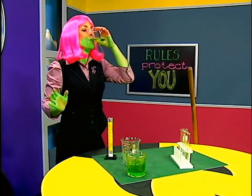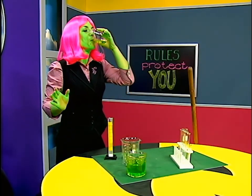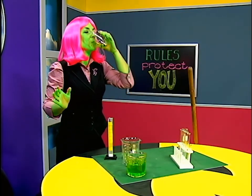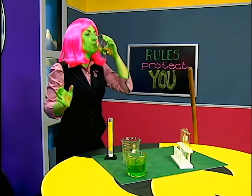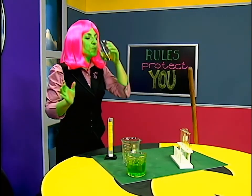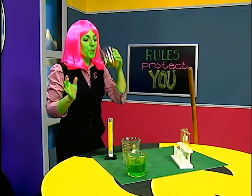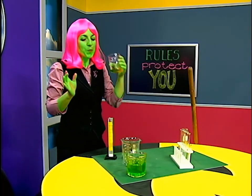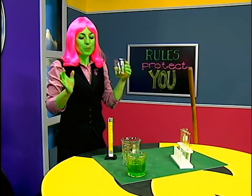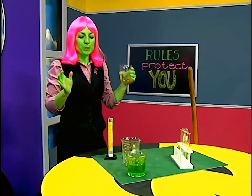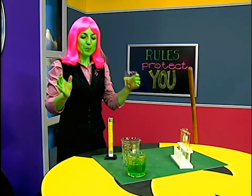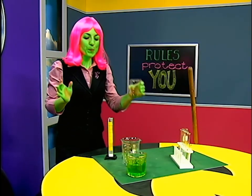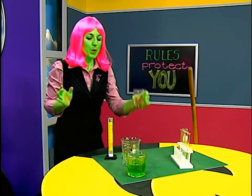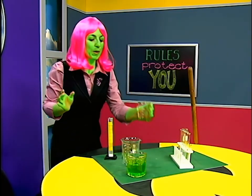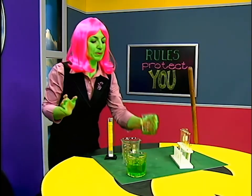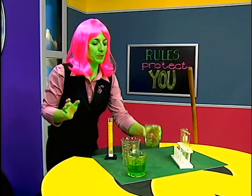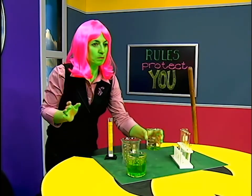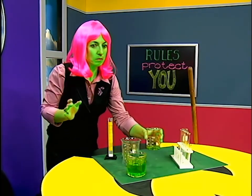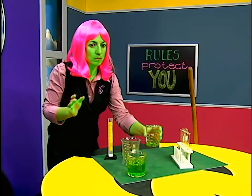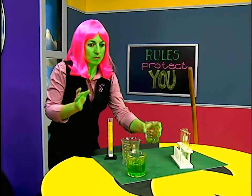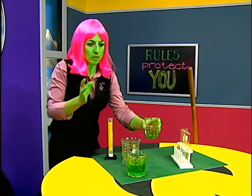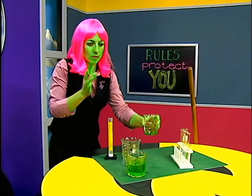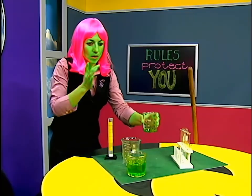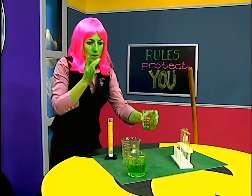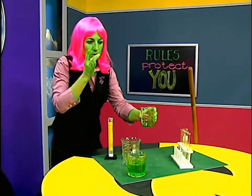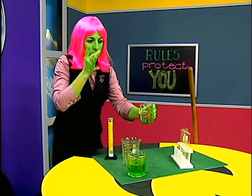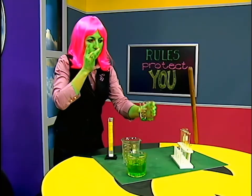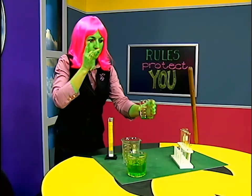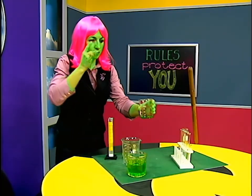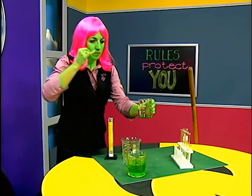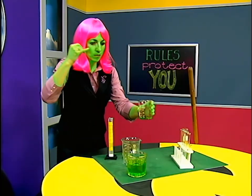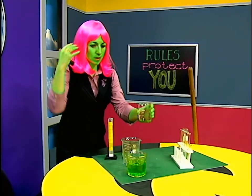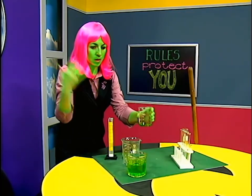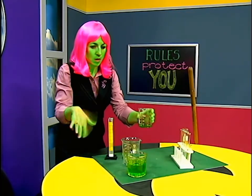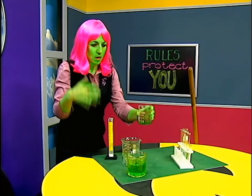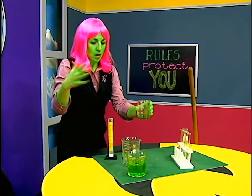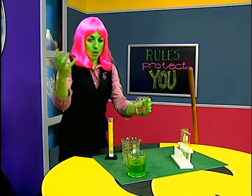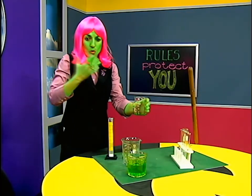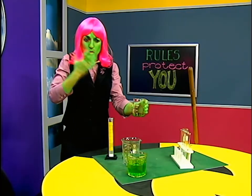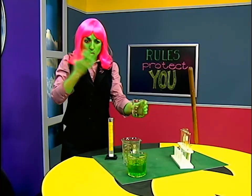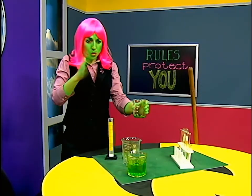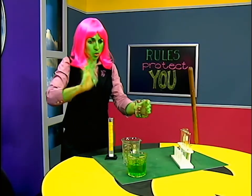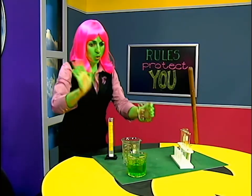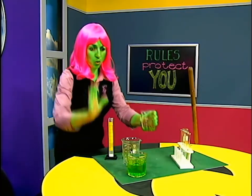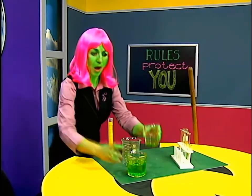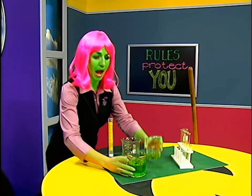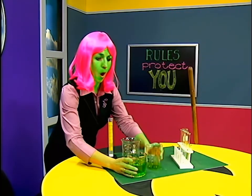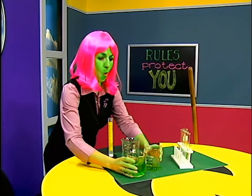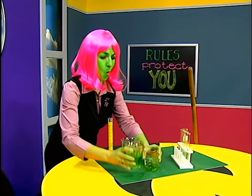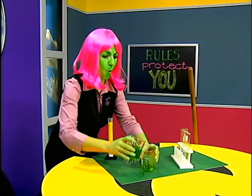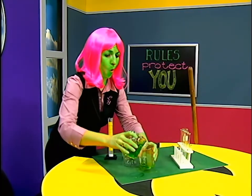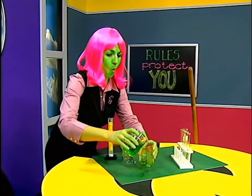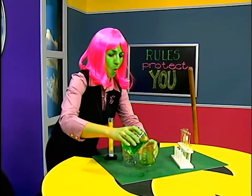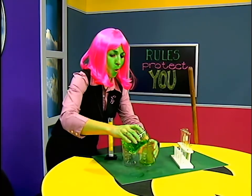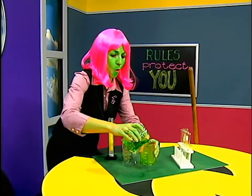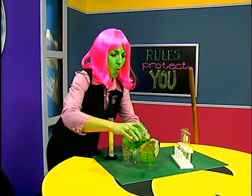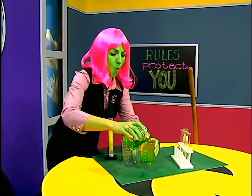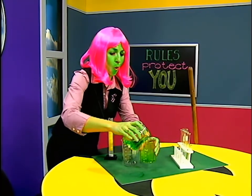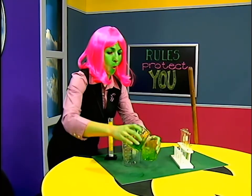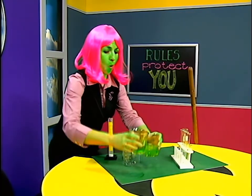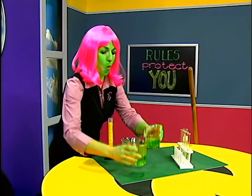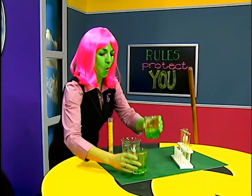BILLY CAMERON'S PLUMBING SERVICE?